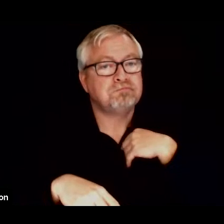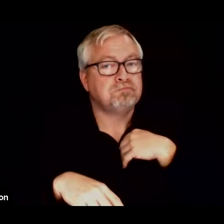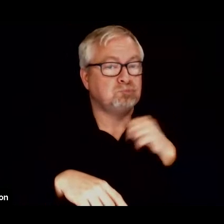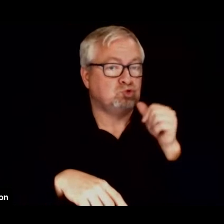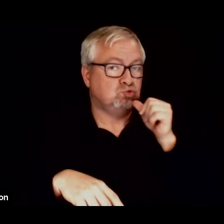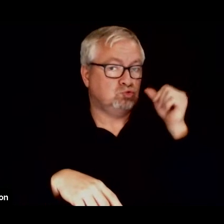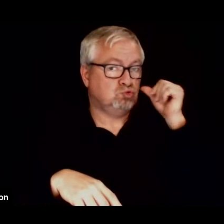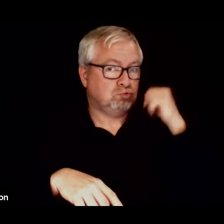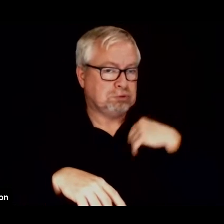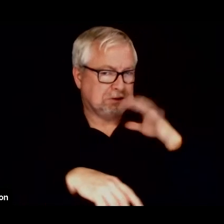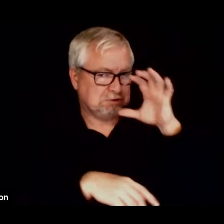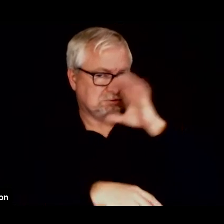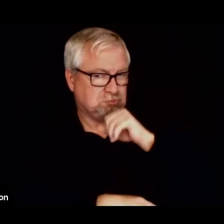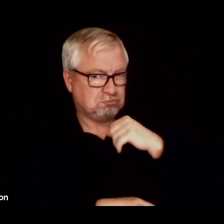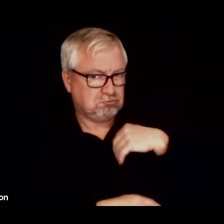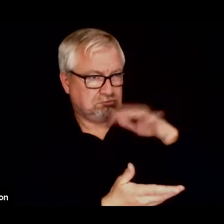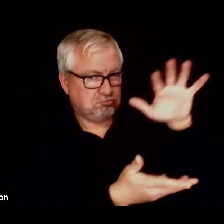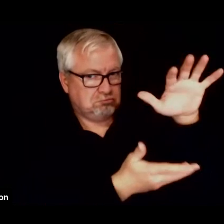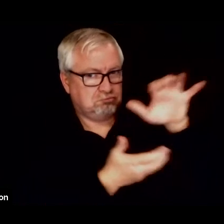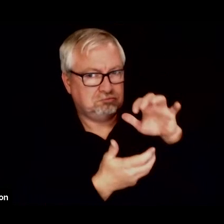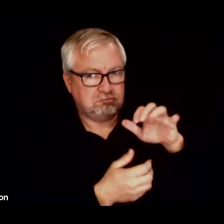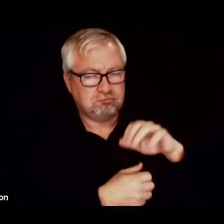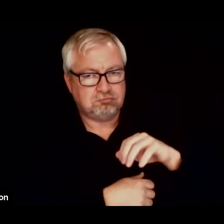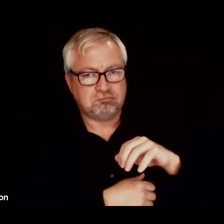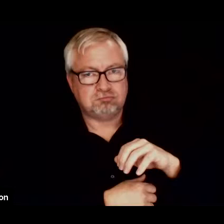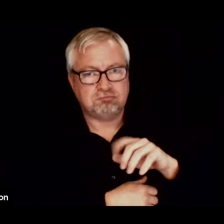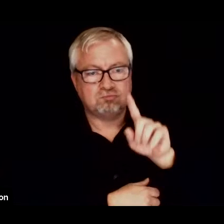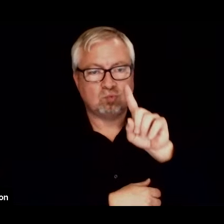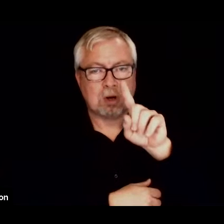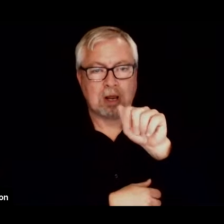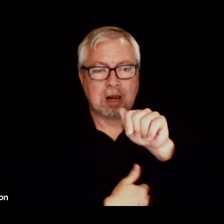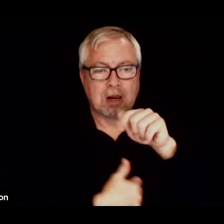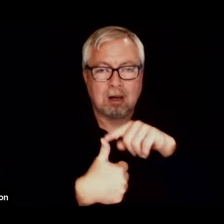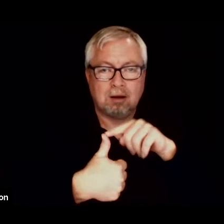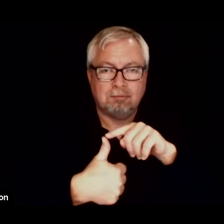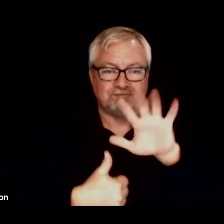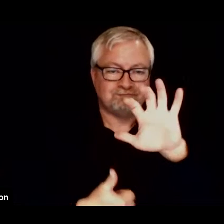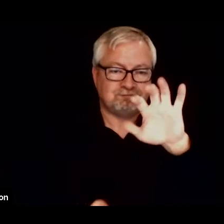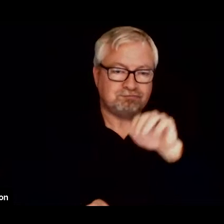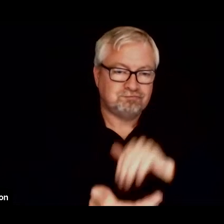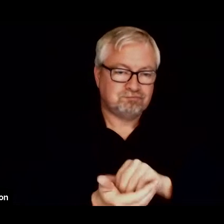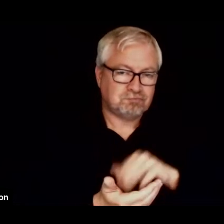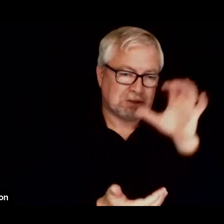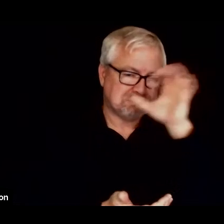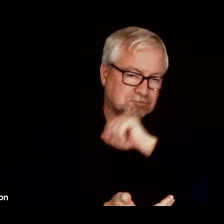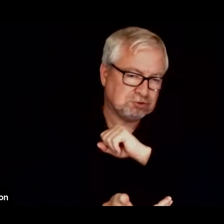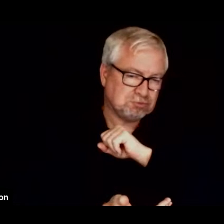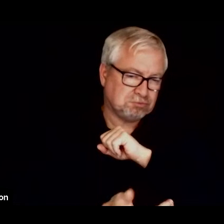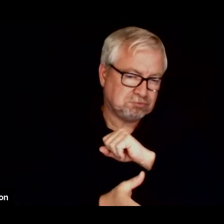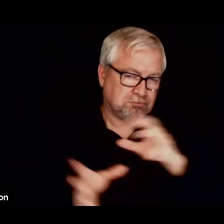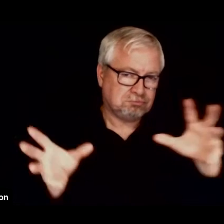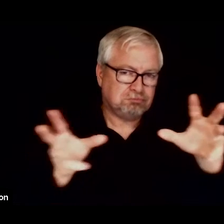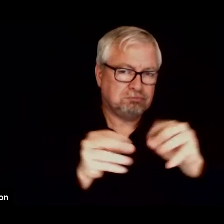for all of phase 1a okay and i apologize this is on your website but